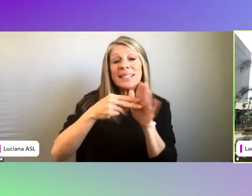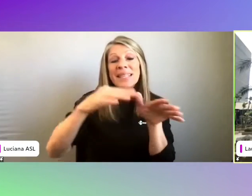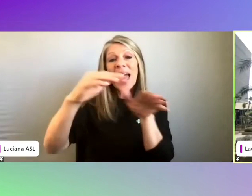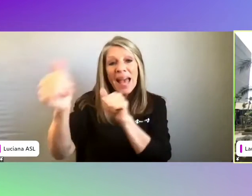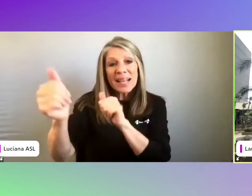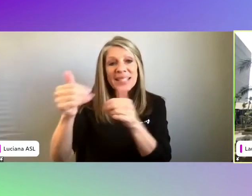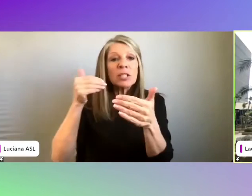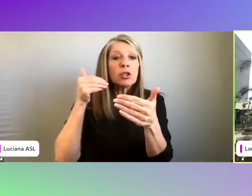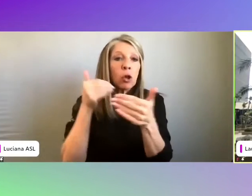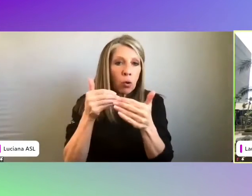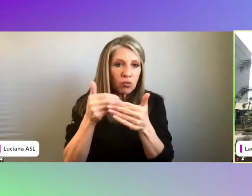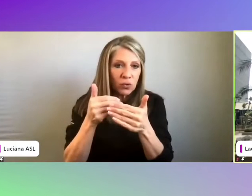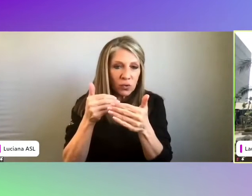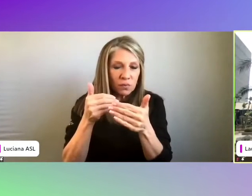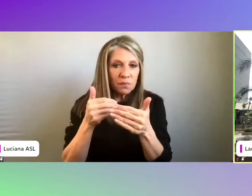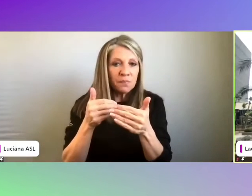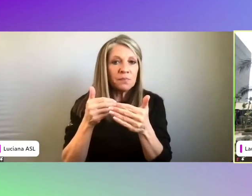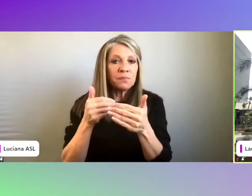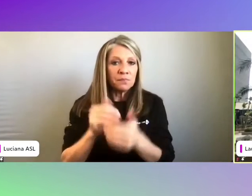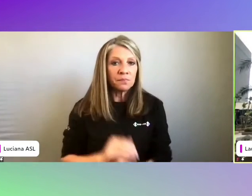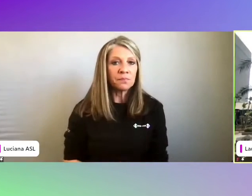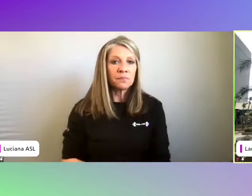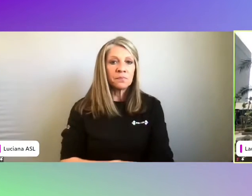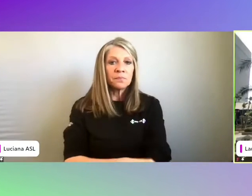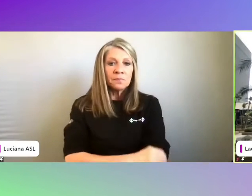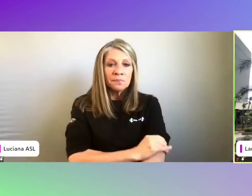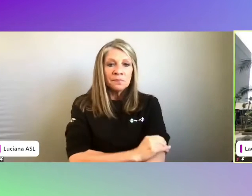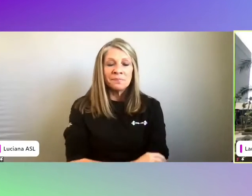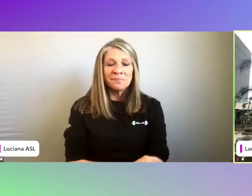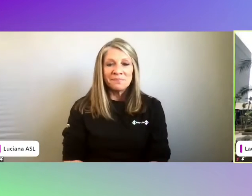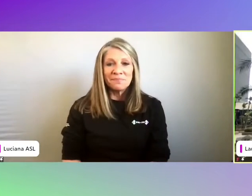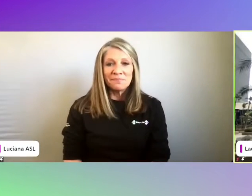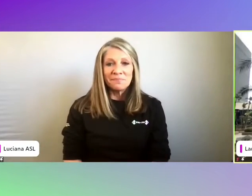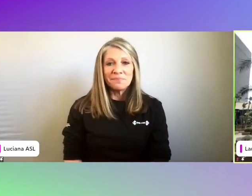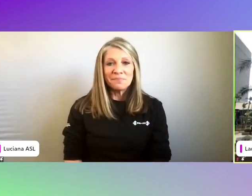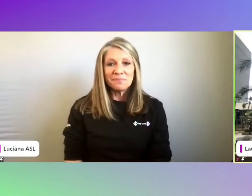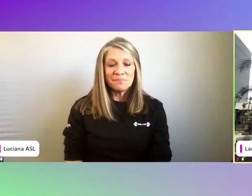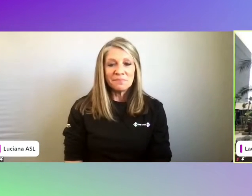gear is a moderate distance away, and then 0 hash marks